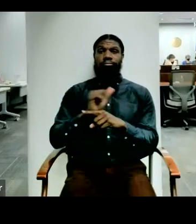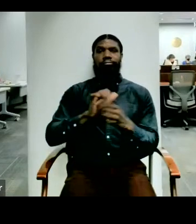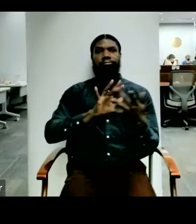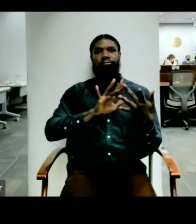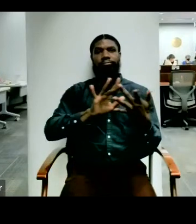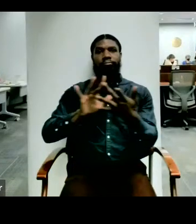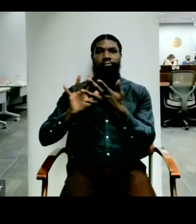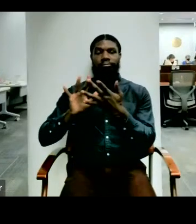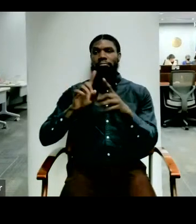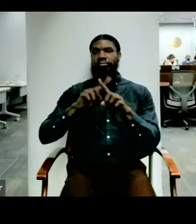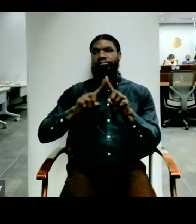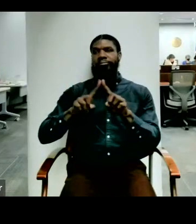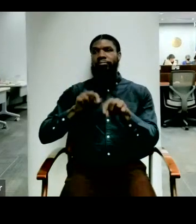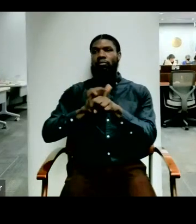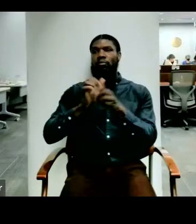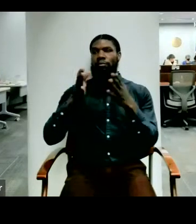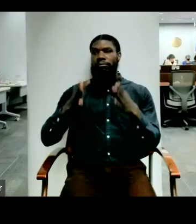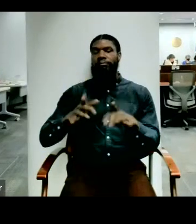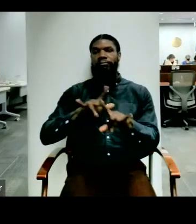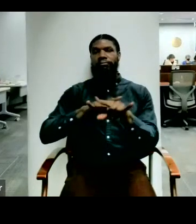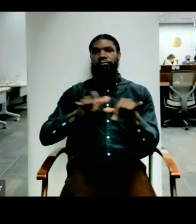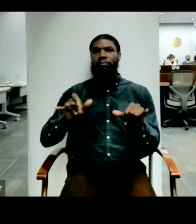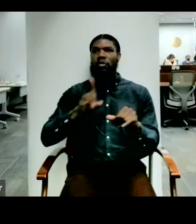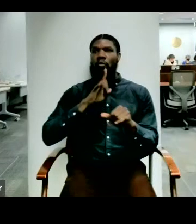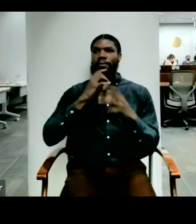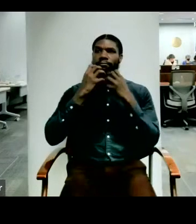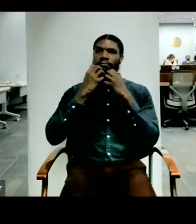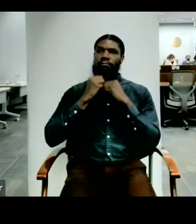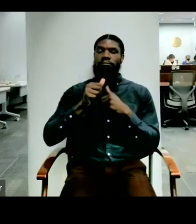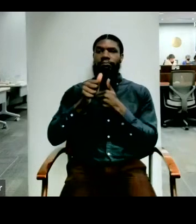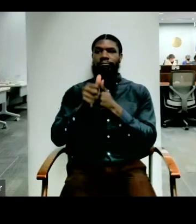to workers as well as meaningful Compliance Assistance to employers,